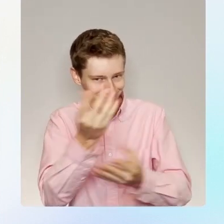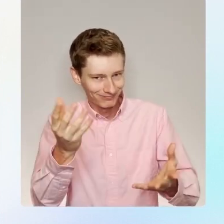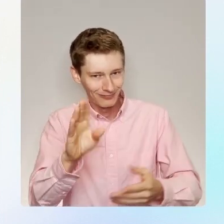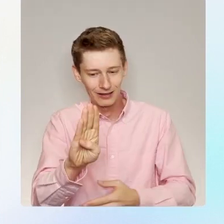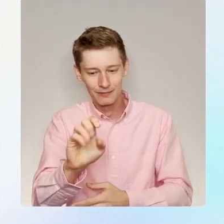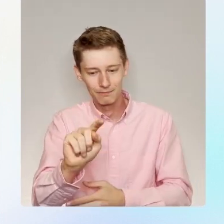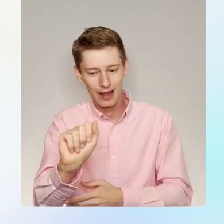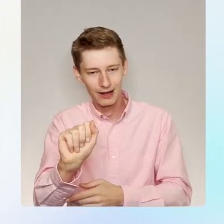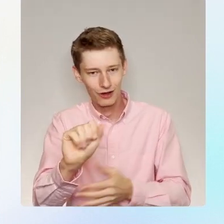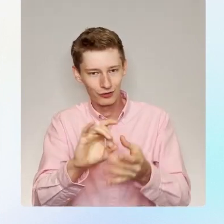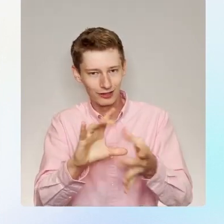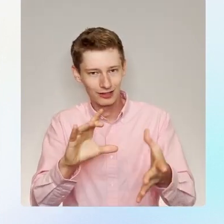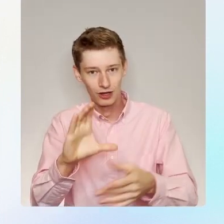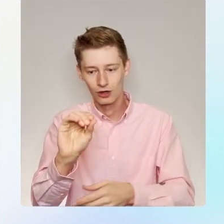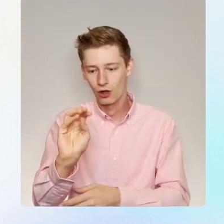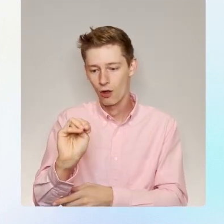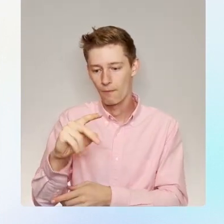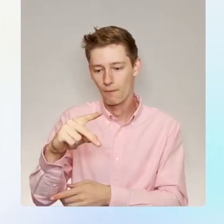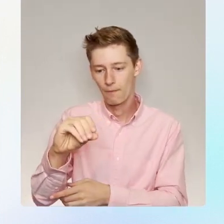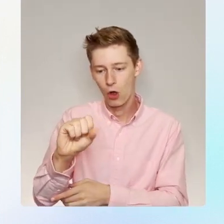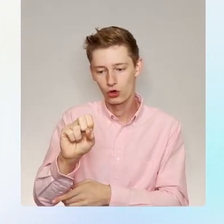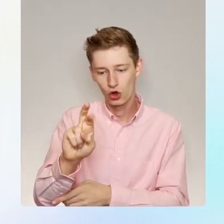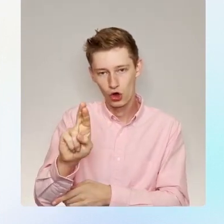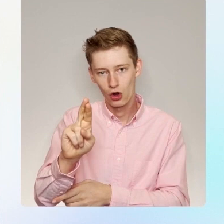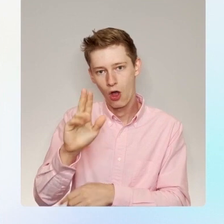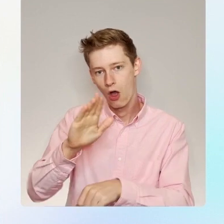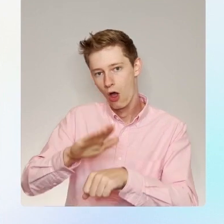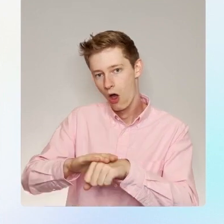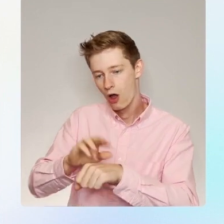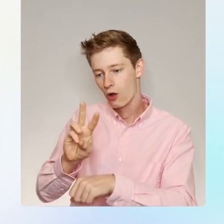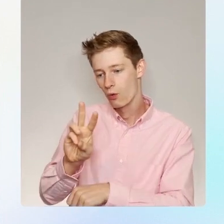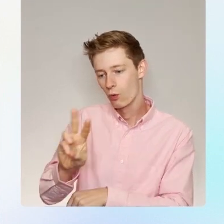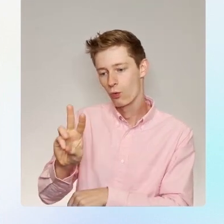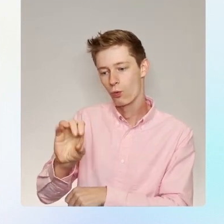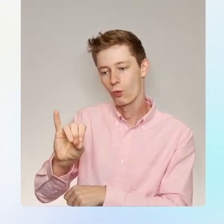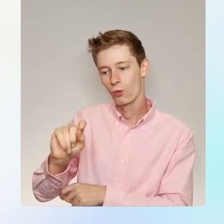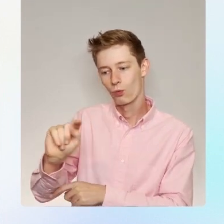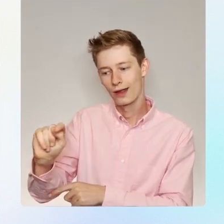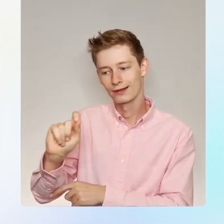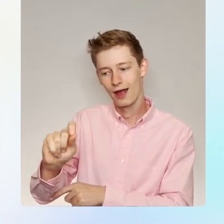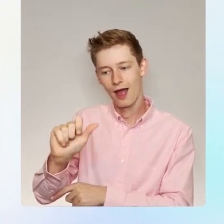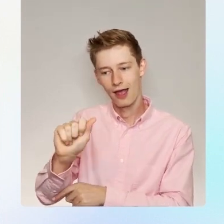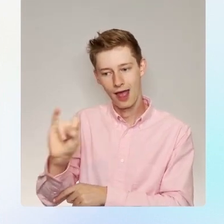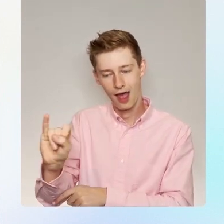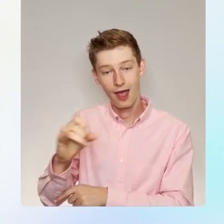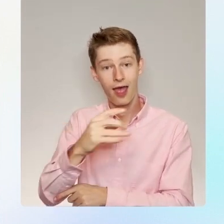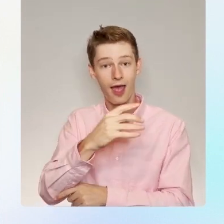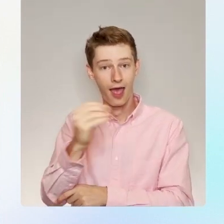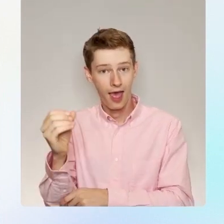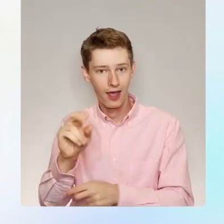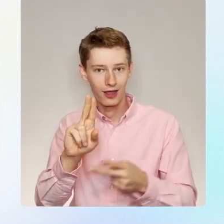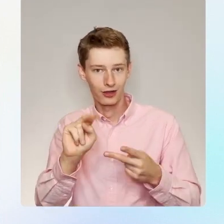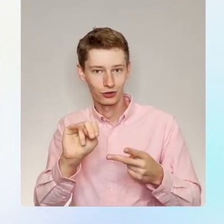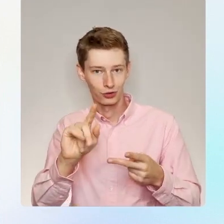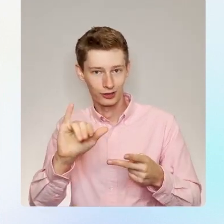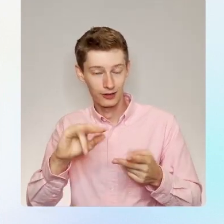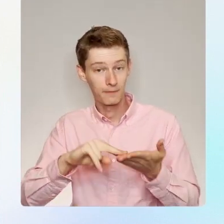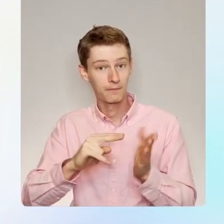of Composer for wit.ai and for Voice SDK in Unity, allowing developers to support